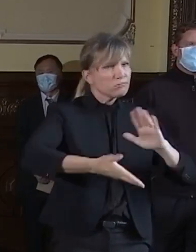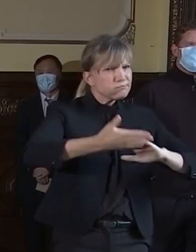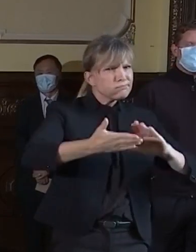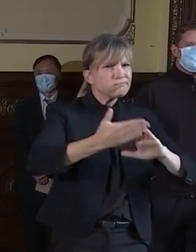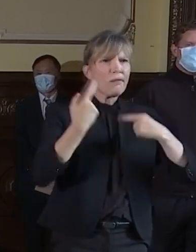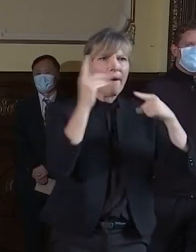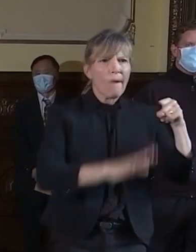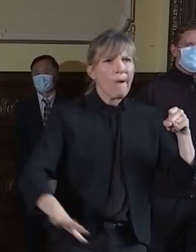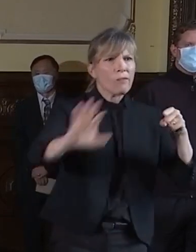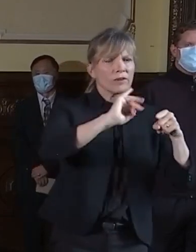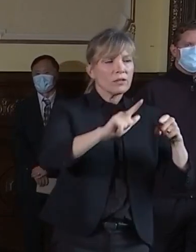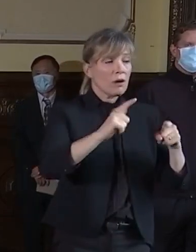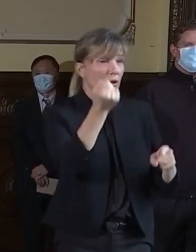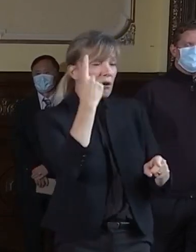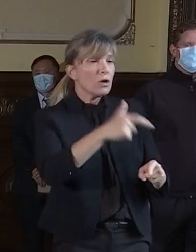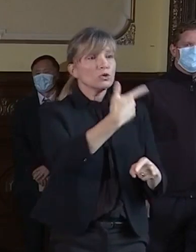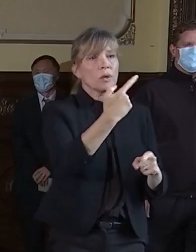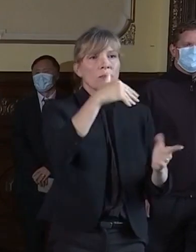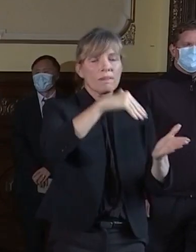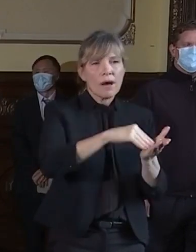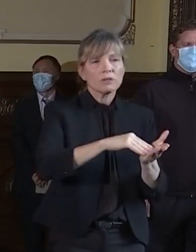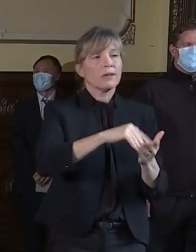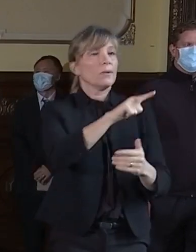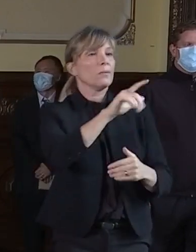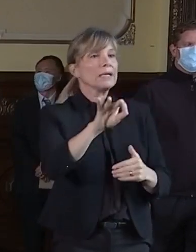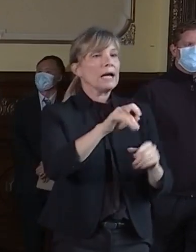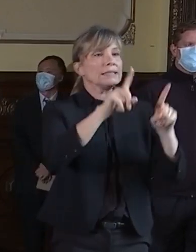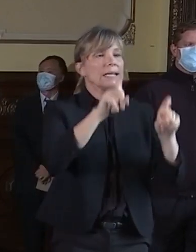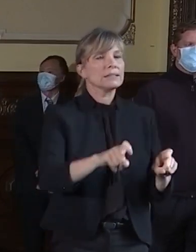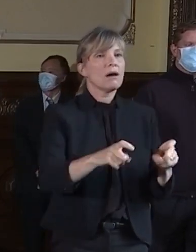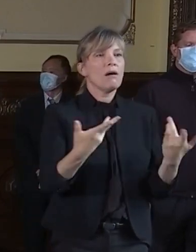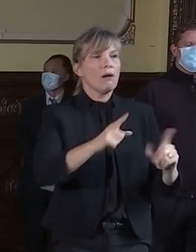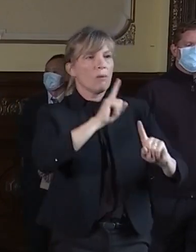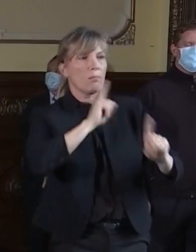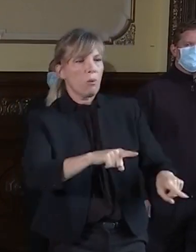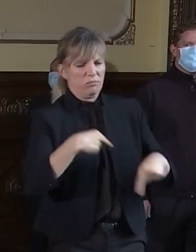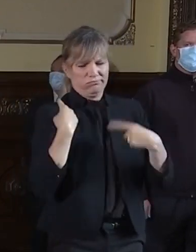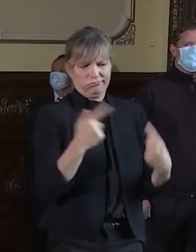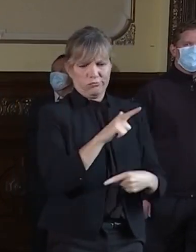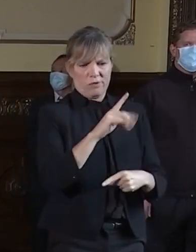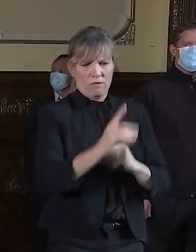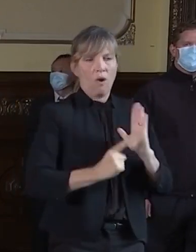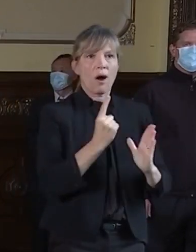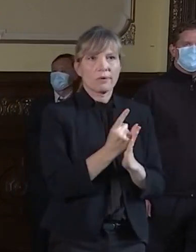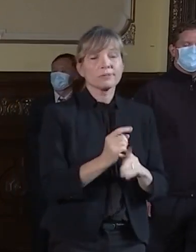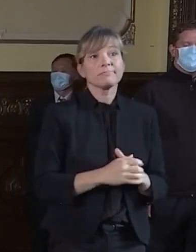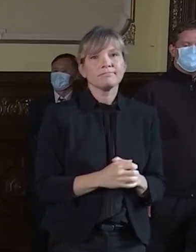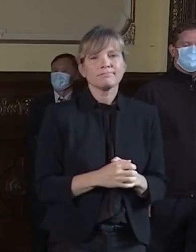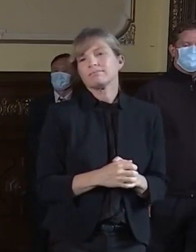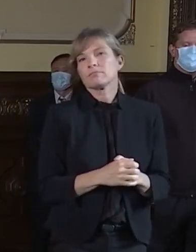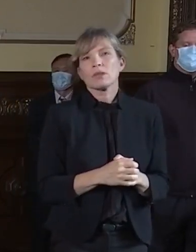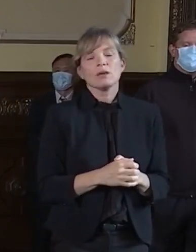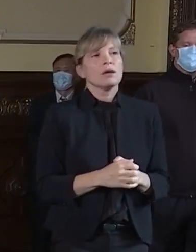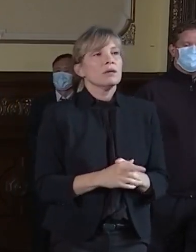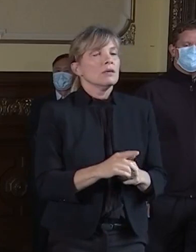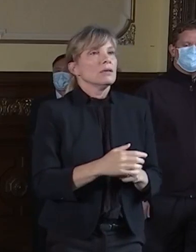A TOTAL OF 642,713 TESTS HAVE BEEN RUN STATEWIDE WITH 21,029 TESTS BEING REPORTED IN THE LAST